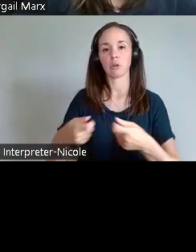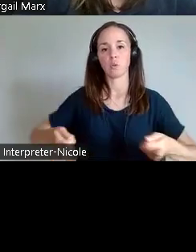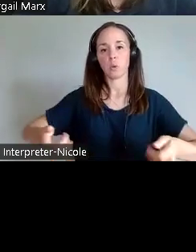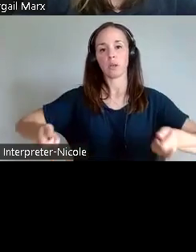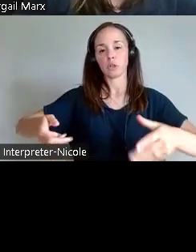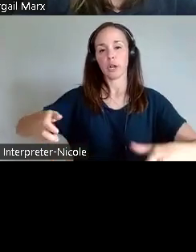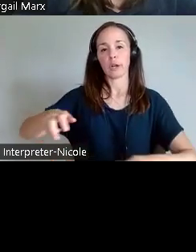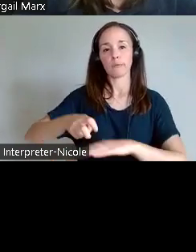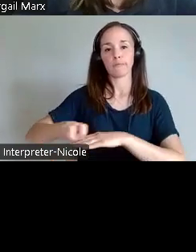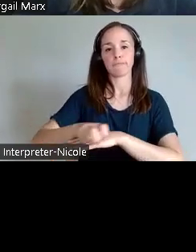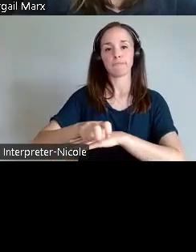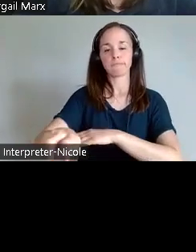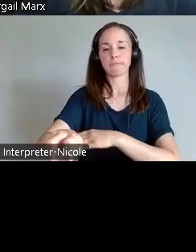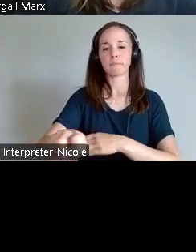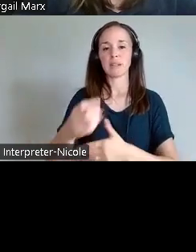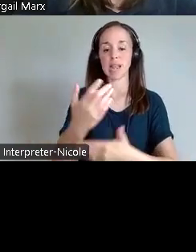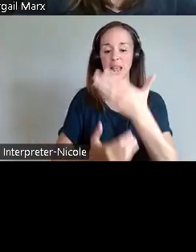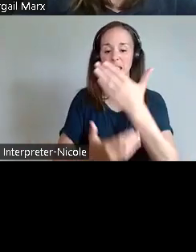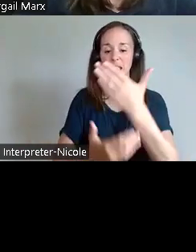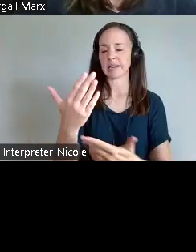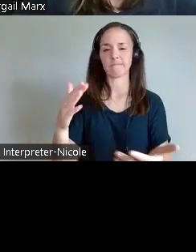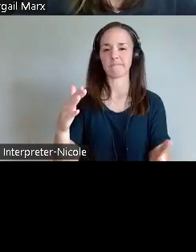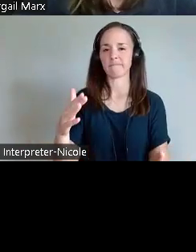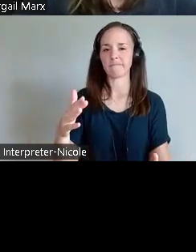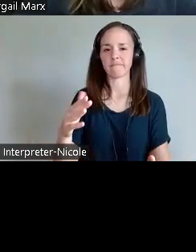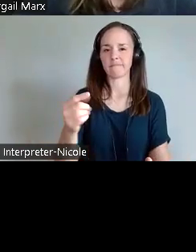and his hand function was very limited with minimal movement or control.